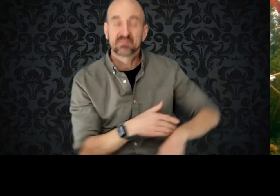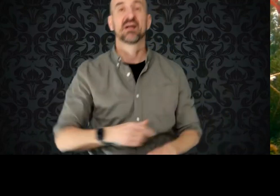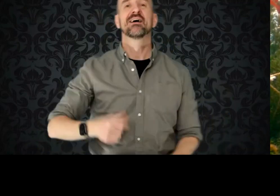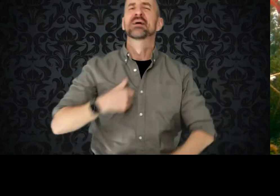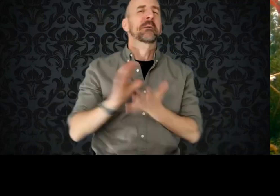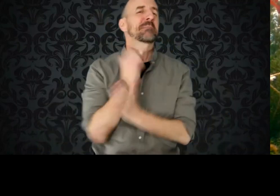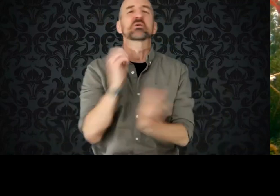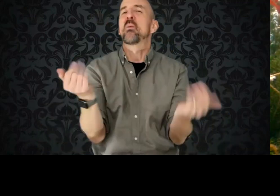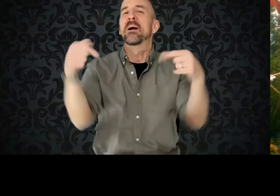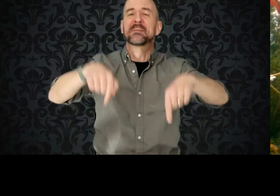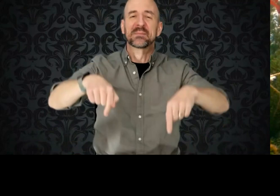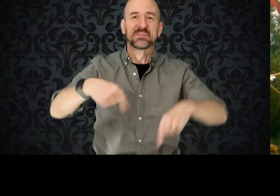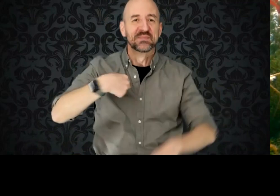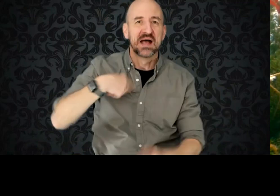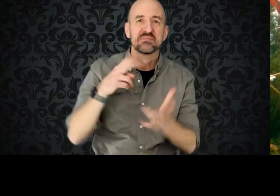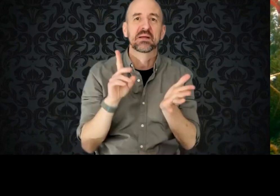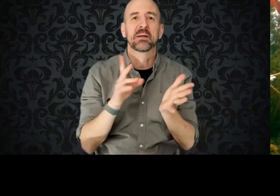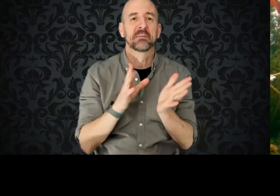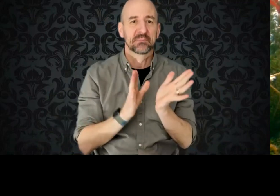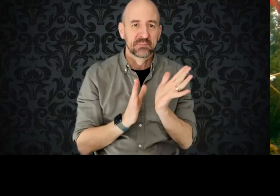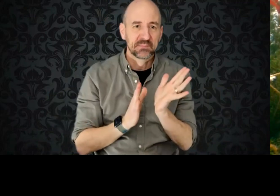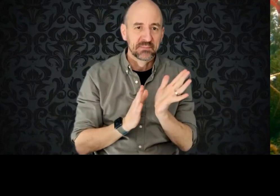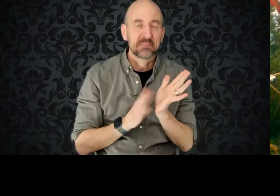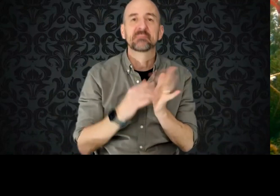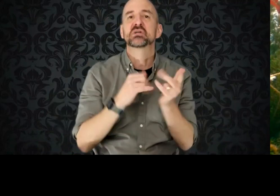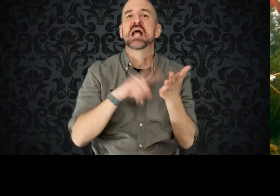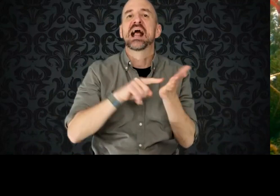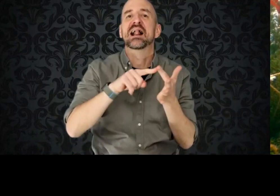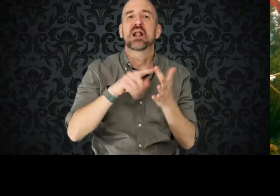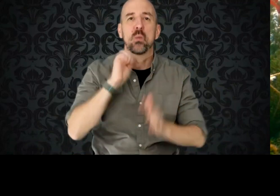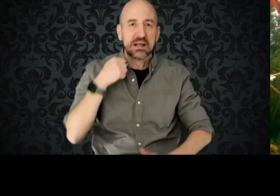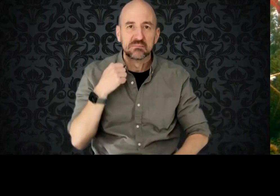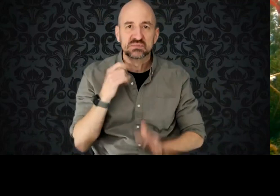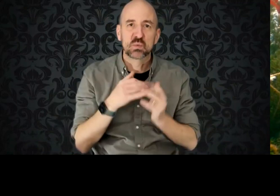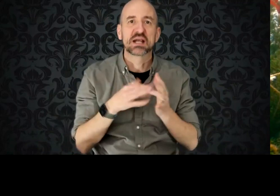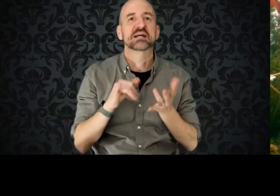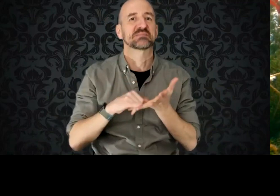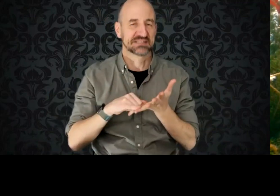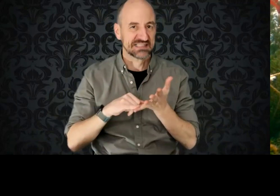ready to start recording. OK, so, this is the official good afternoon now. Now